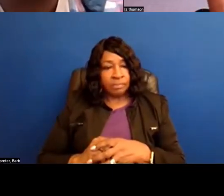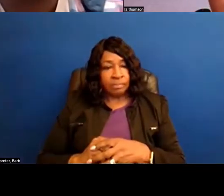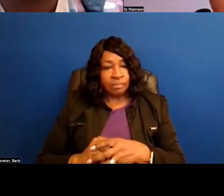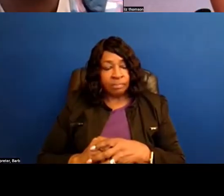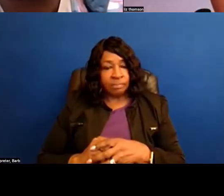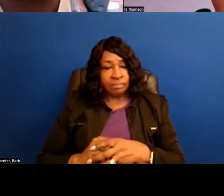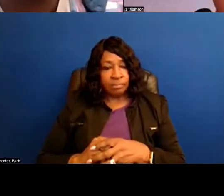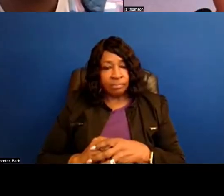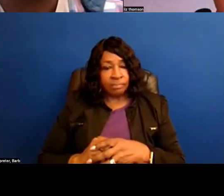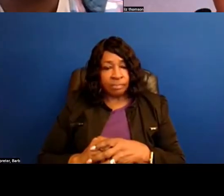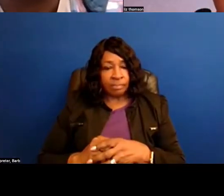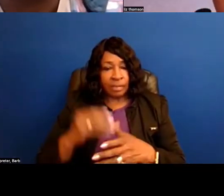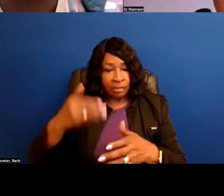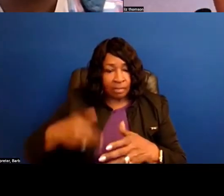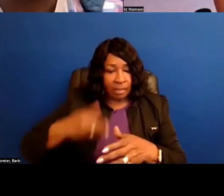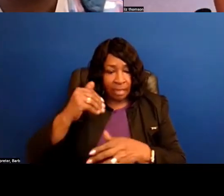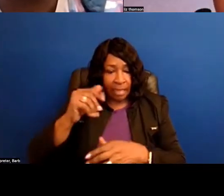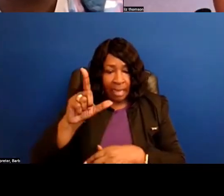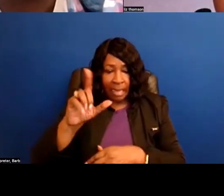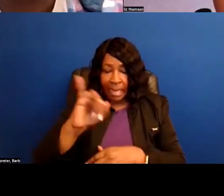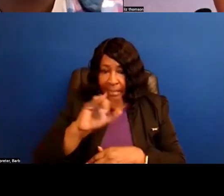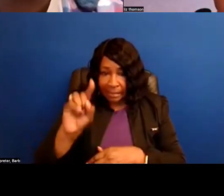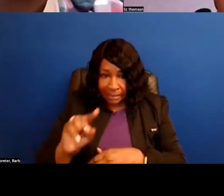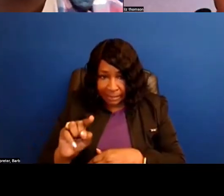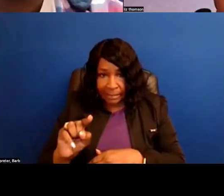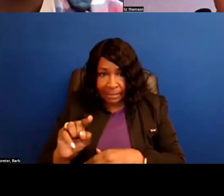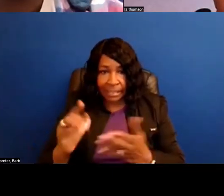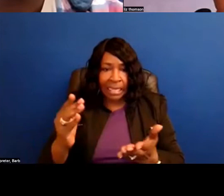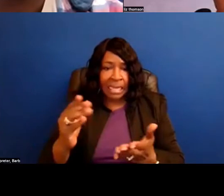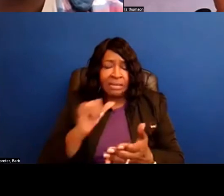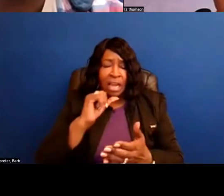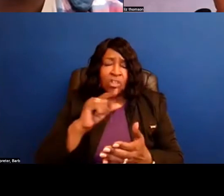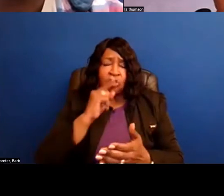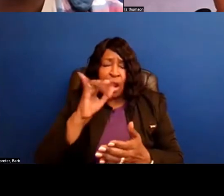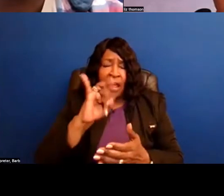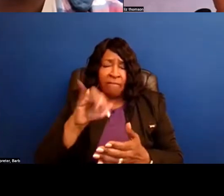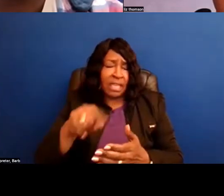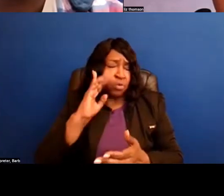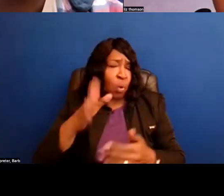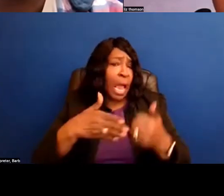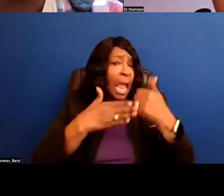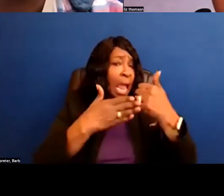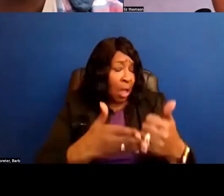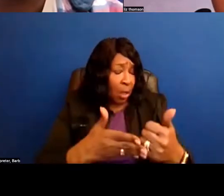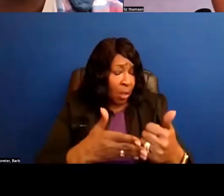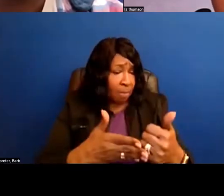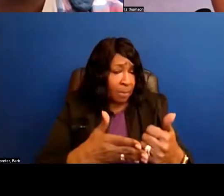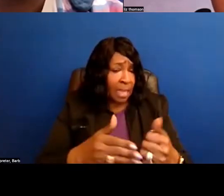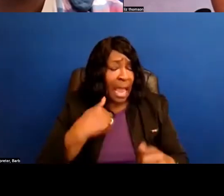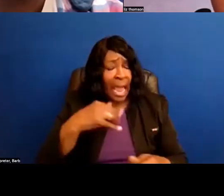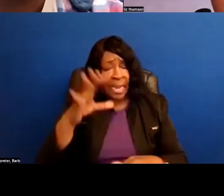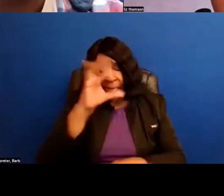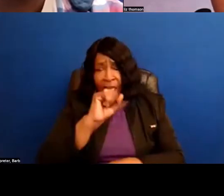Yeah, this is Liz. I'm not sure if this will be helpful. I guess when you were asking the question,